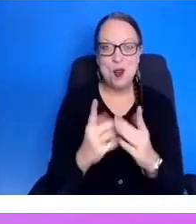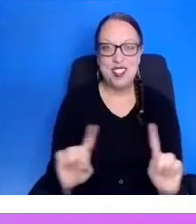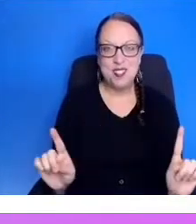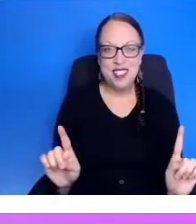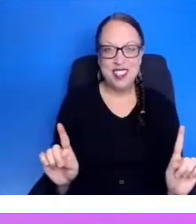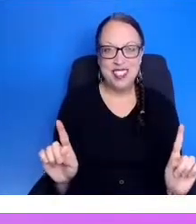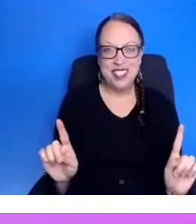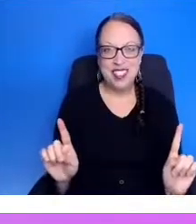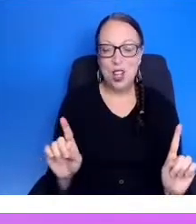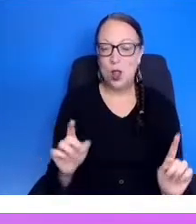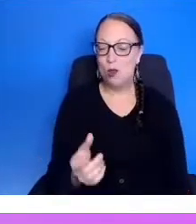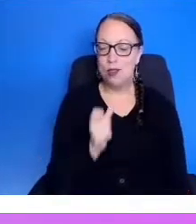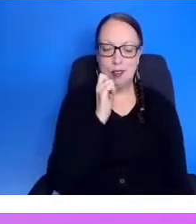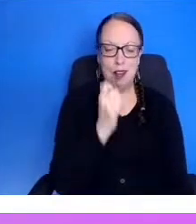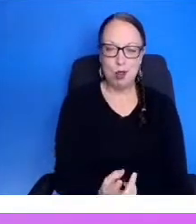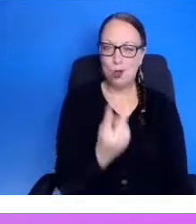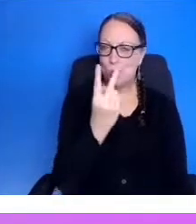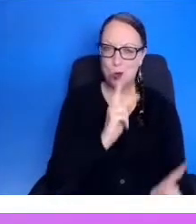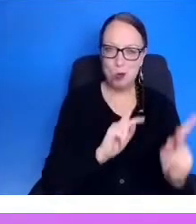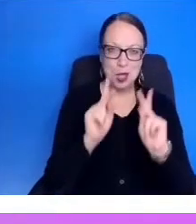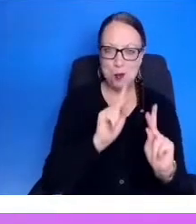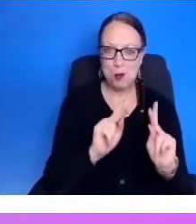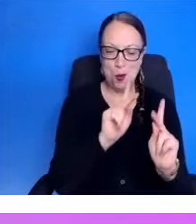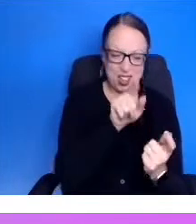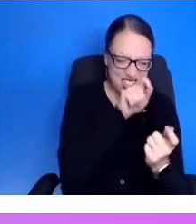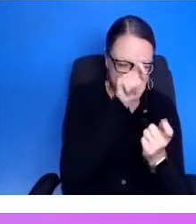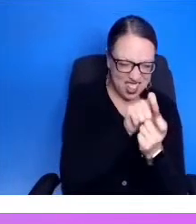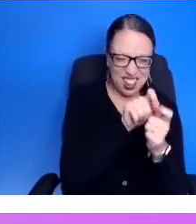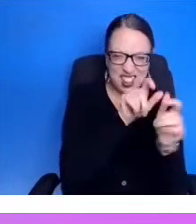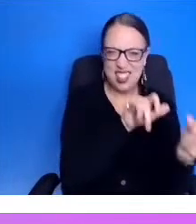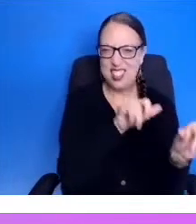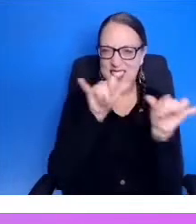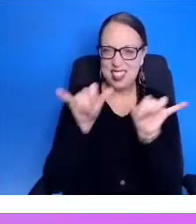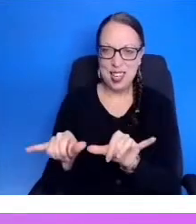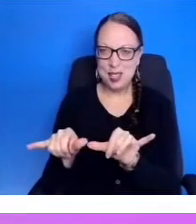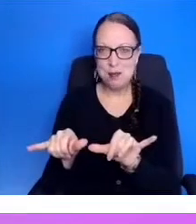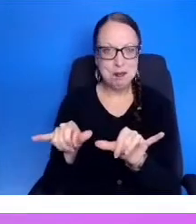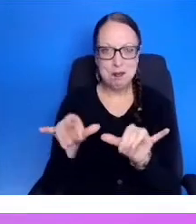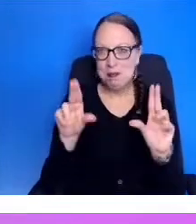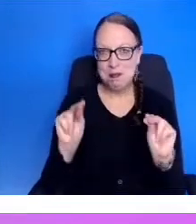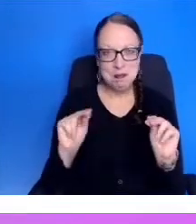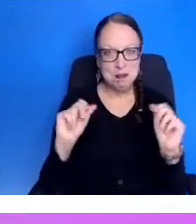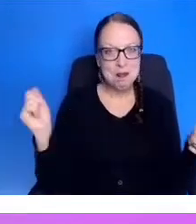and that sense and experience a particular environment in the same way.